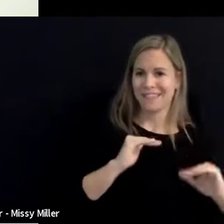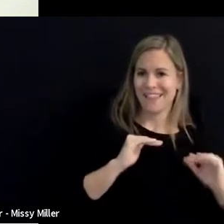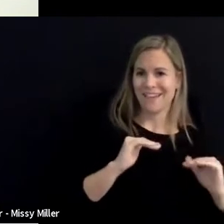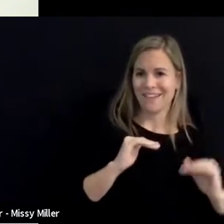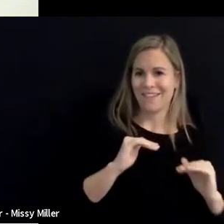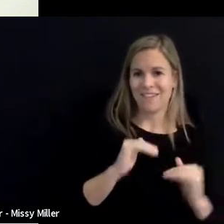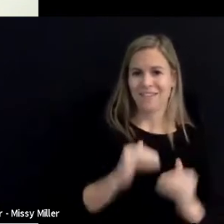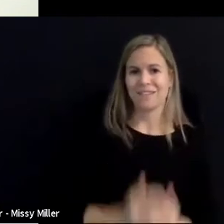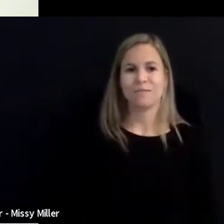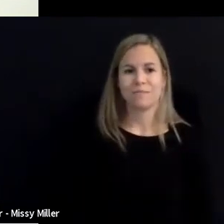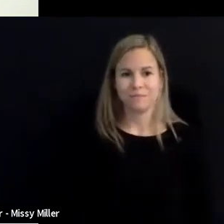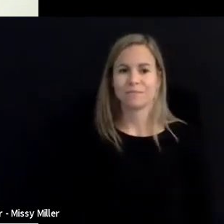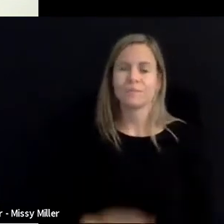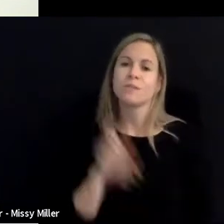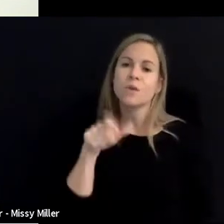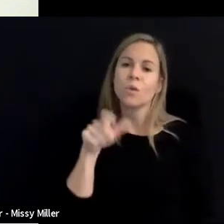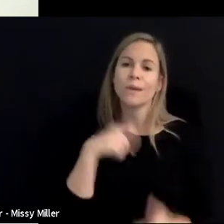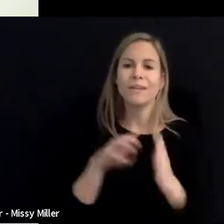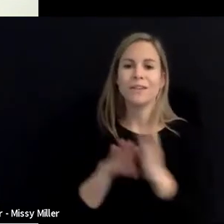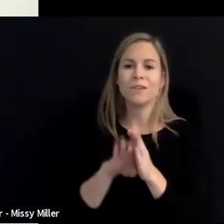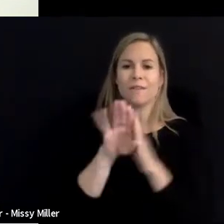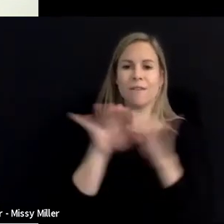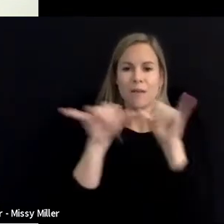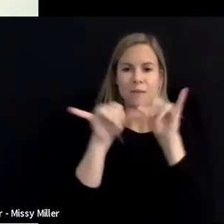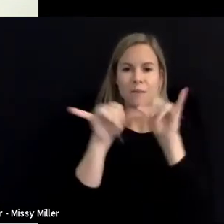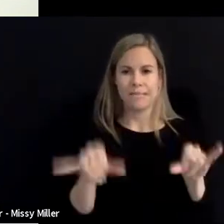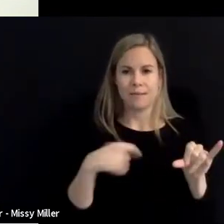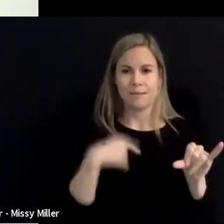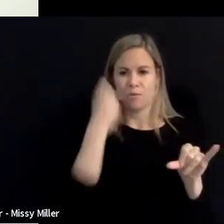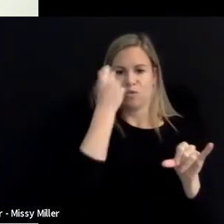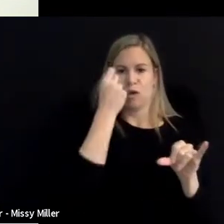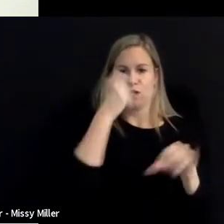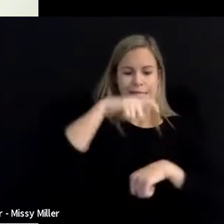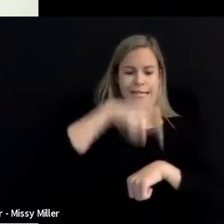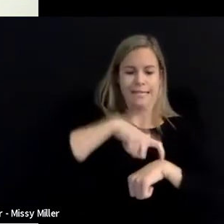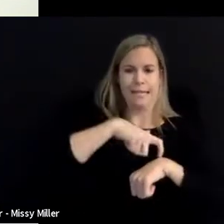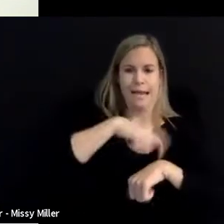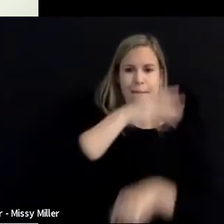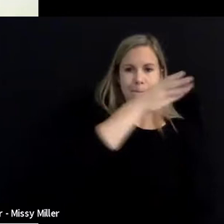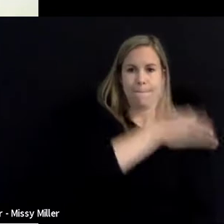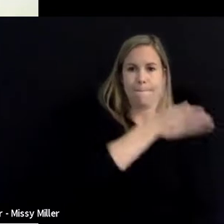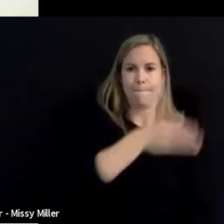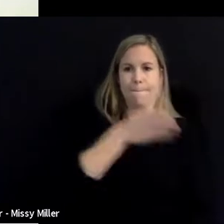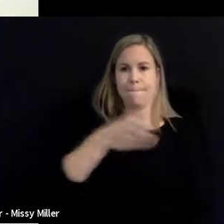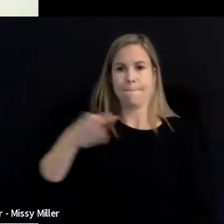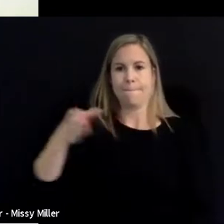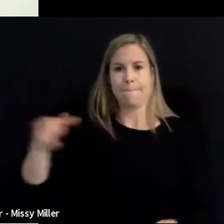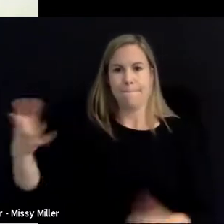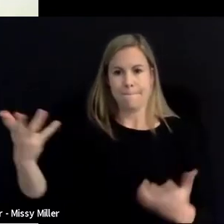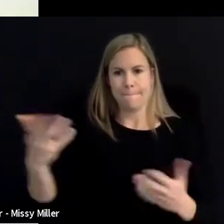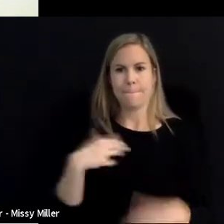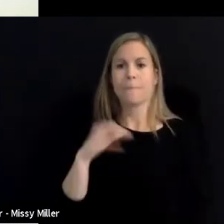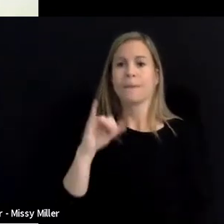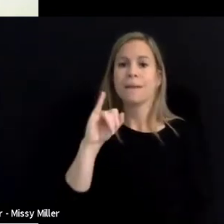So we need systems for tracking the passage of time. If you're not using a calendar system with your kid,